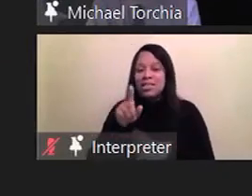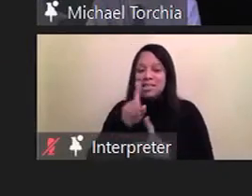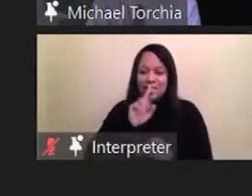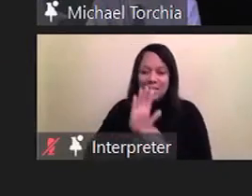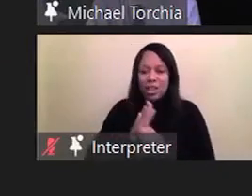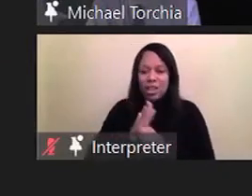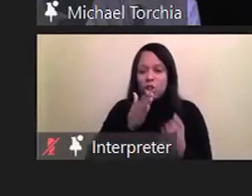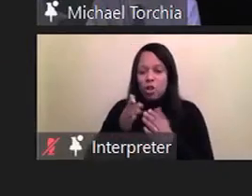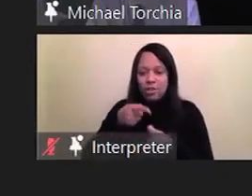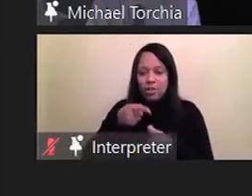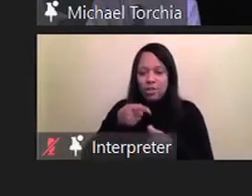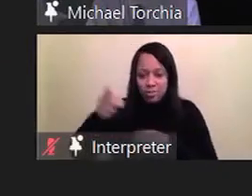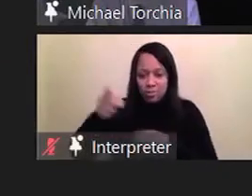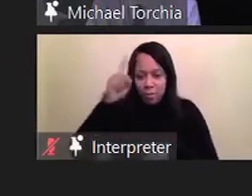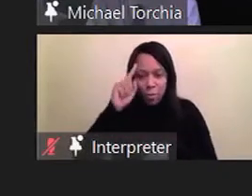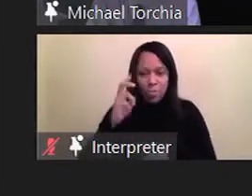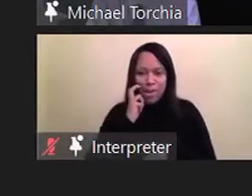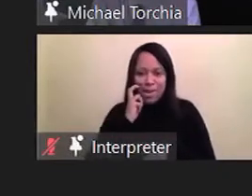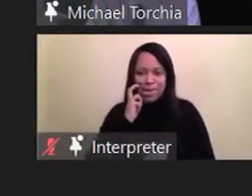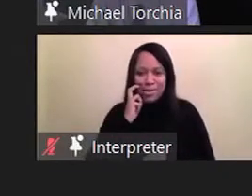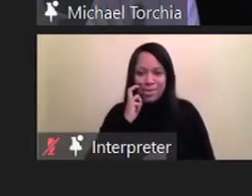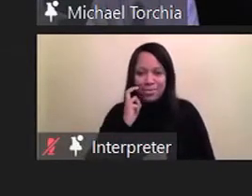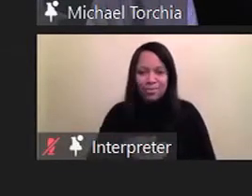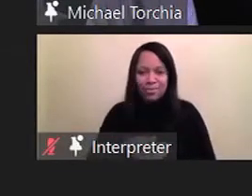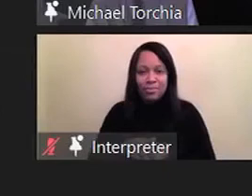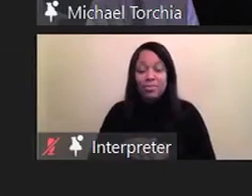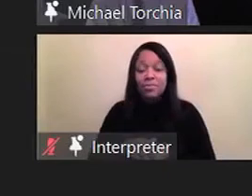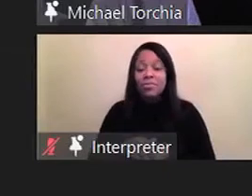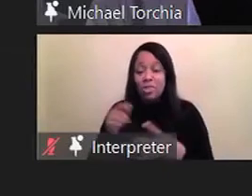So in the first section, the real-time captioning bundle